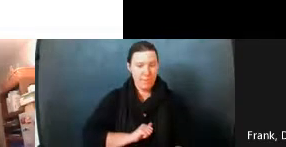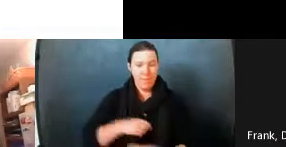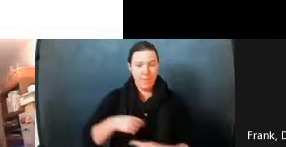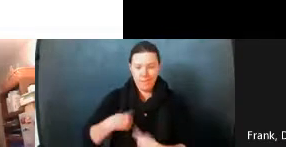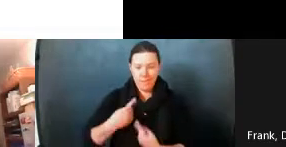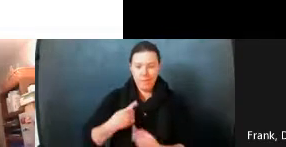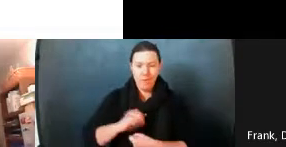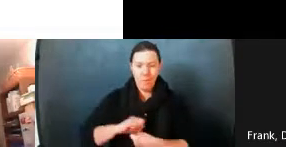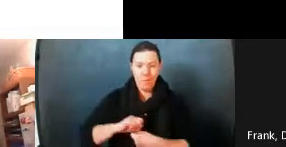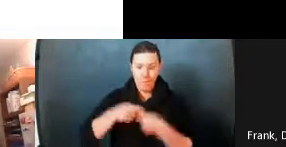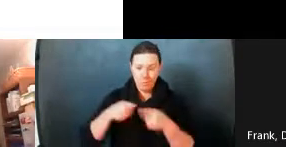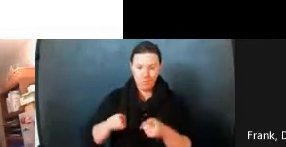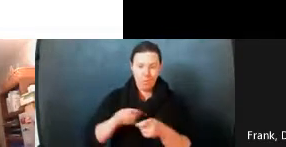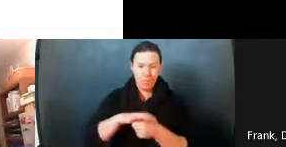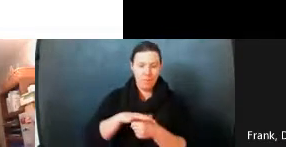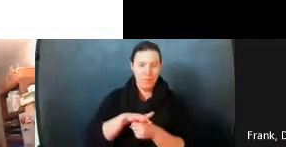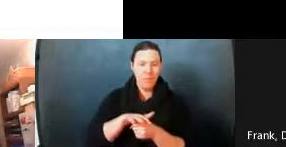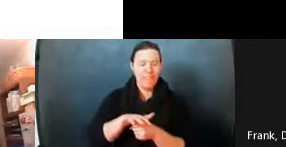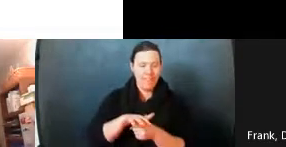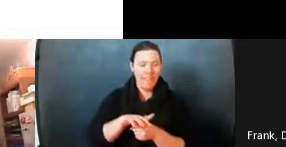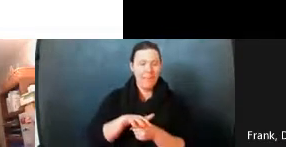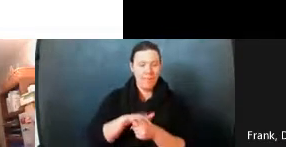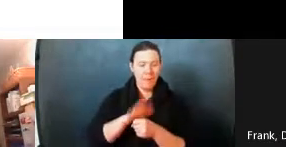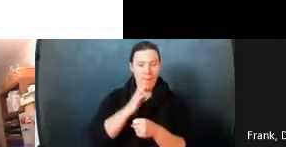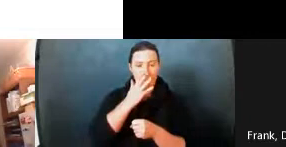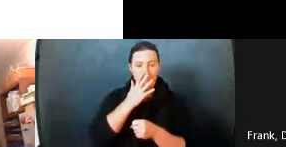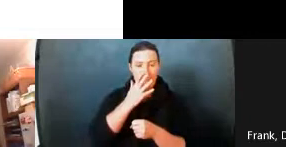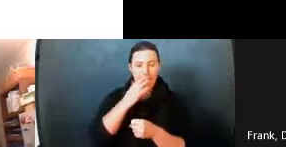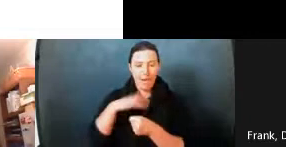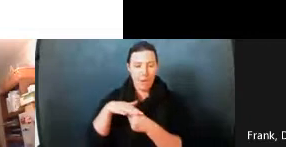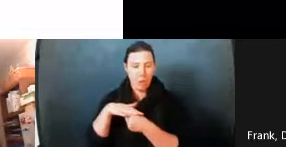and a local outbreak in Washington.